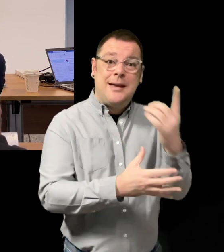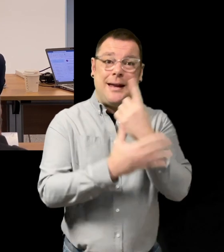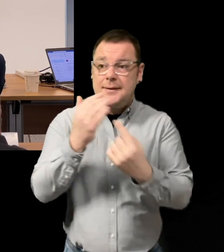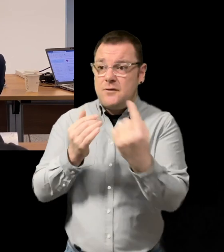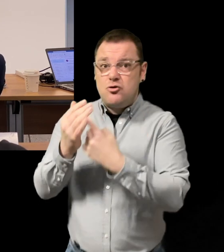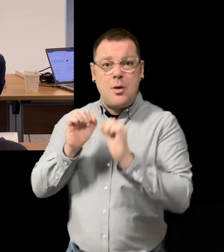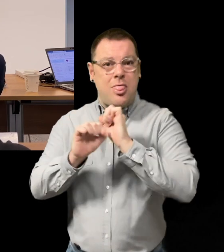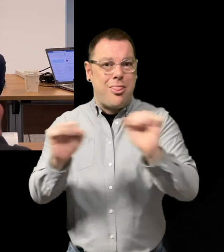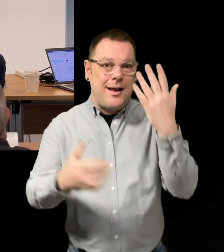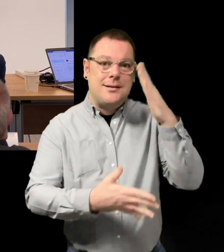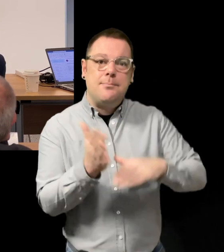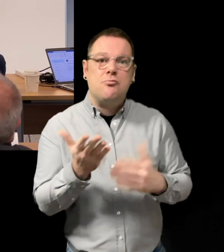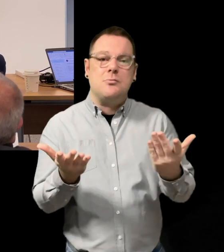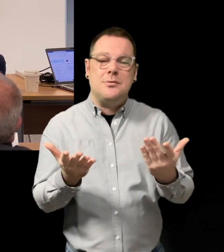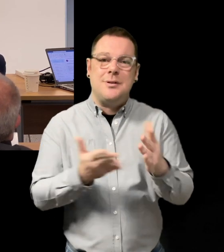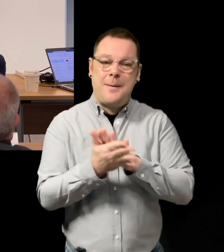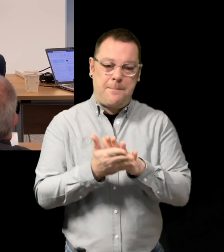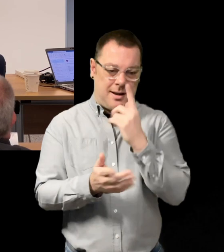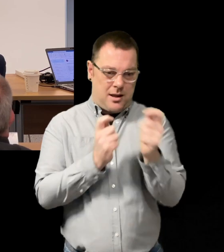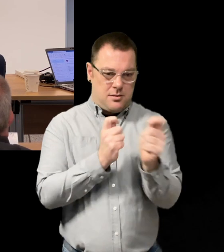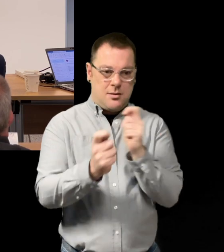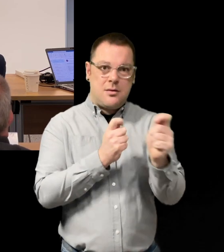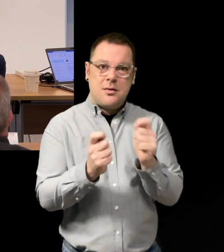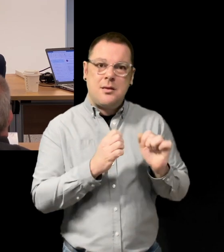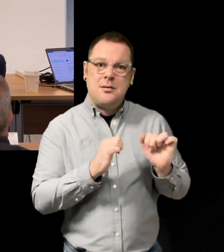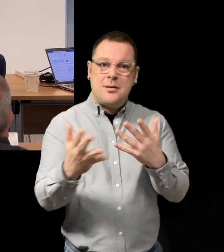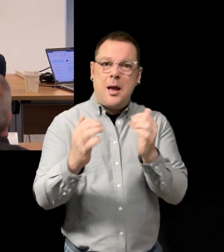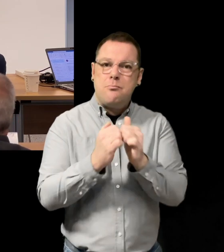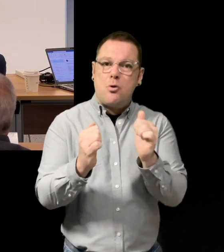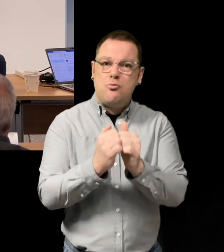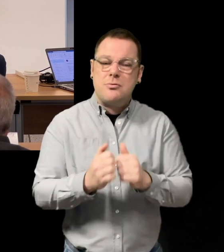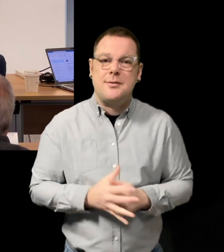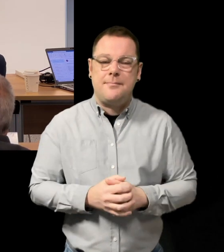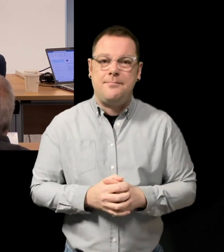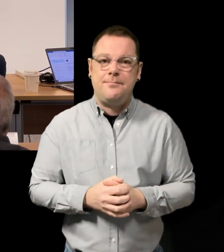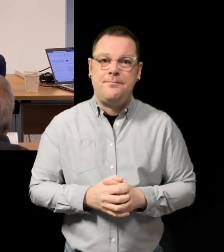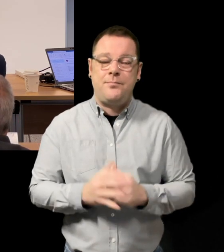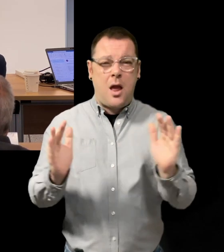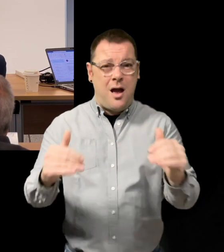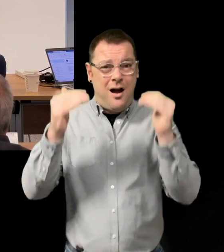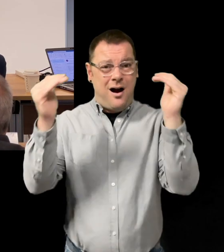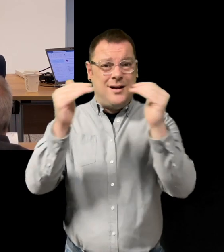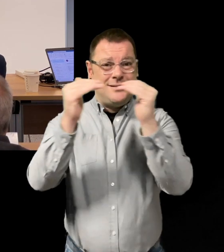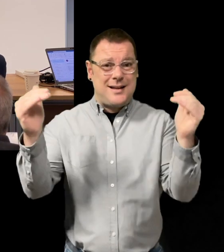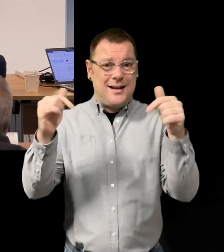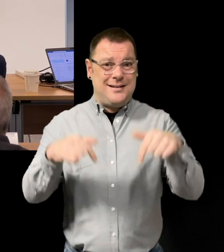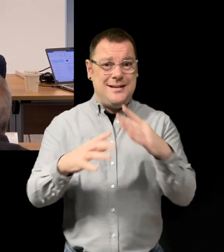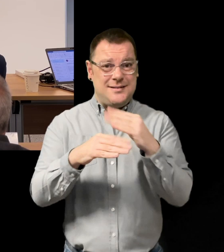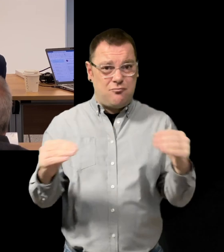are experiencing so we can shape our services appropriately. We have set high standards here in Surrey.